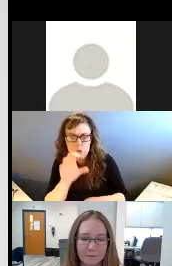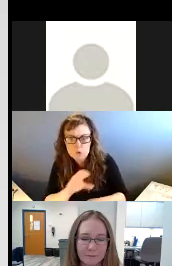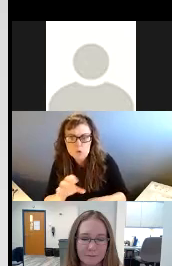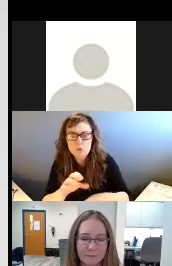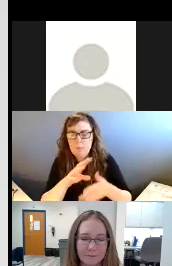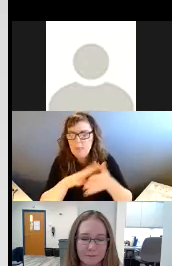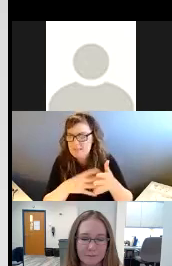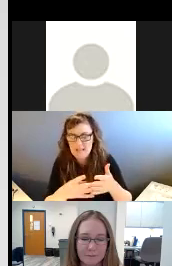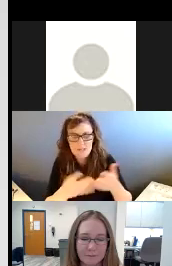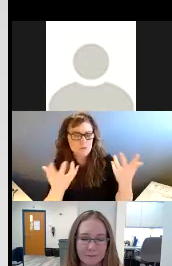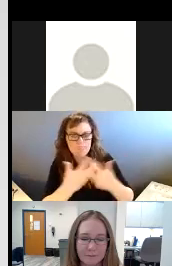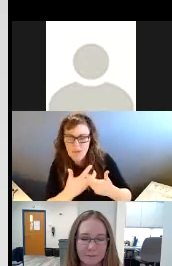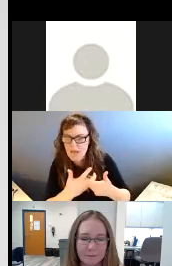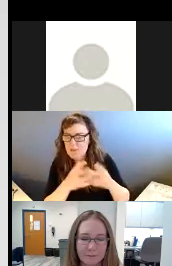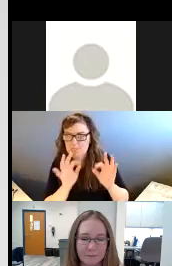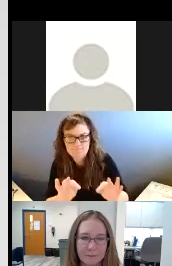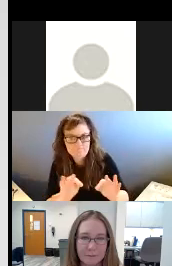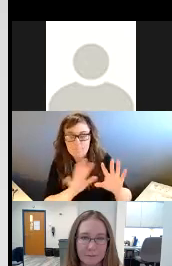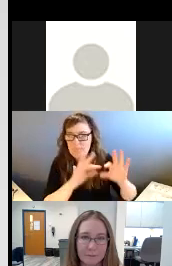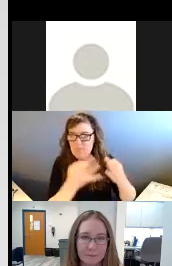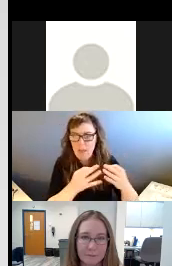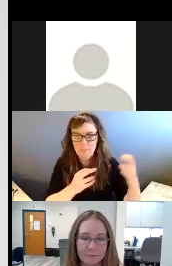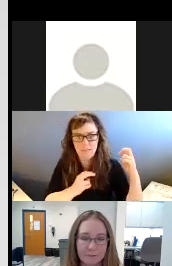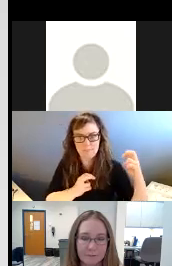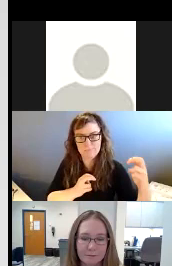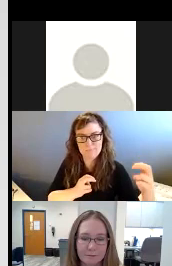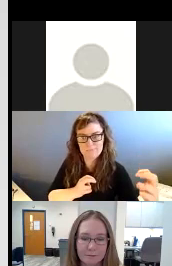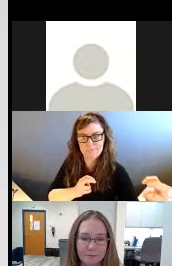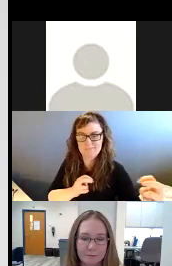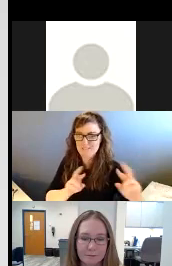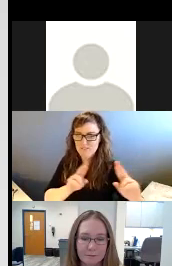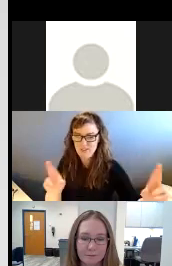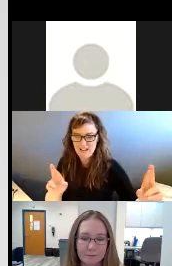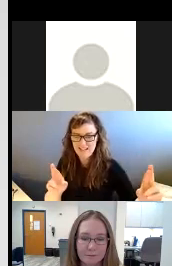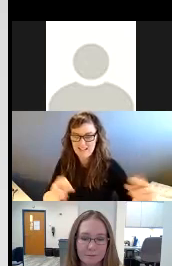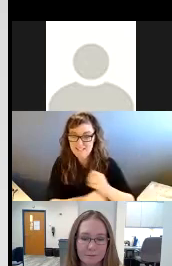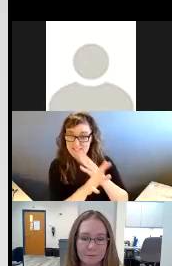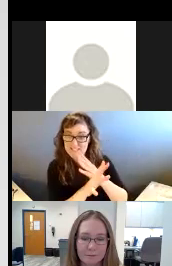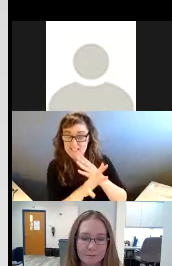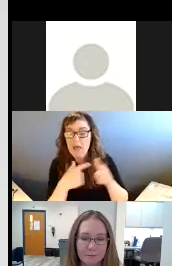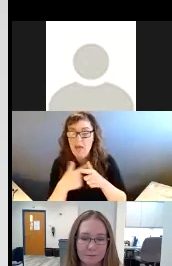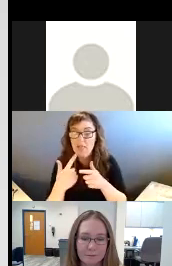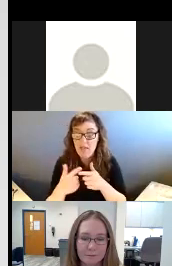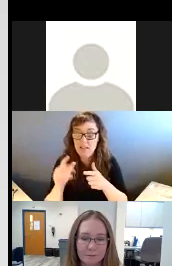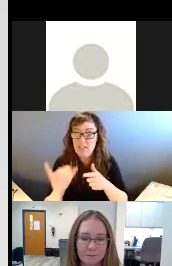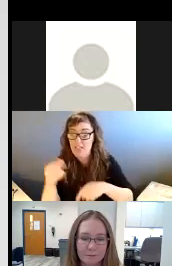SO, THEN THE FAMILY IS THERE ON THE OTHER END READY AND HAS IT GOING. THEN ON THE DAY OF, IT'S REALLY SIMPLE FOR THEM,